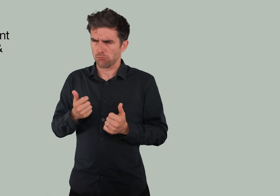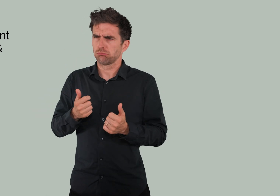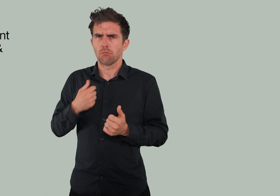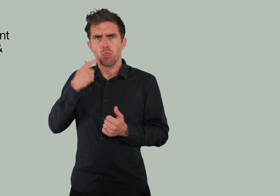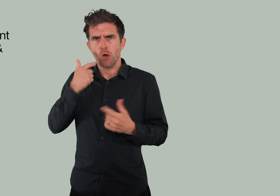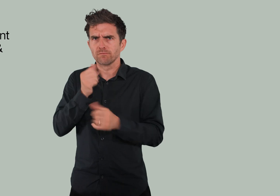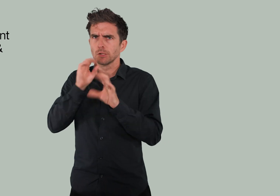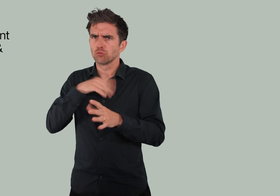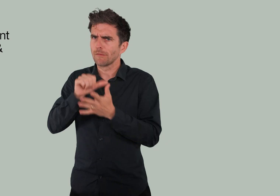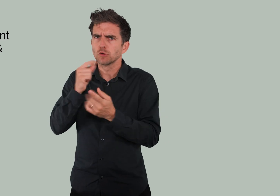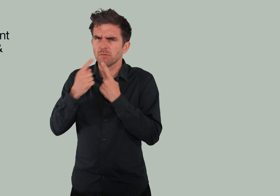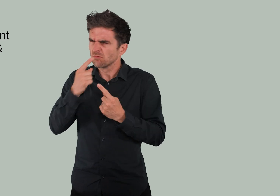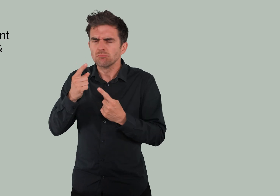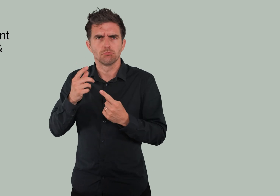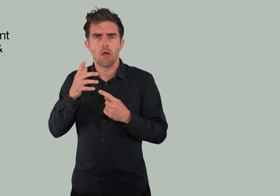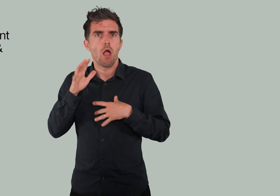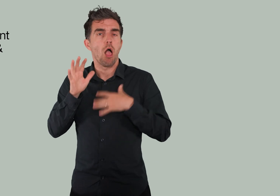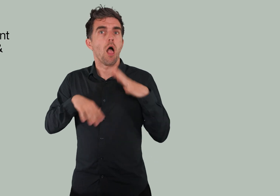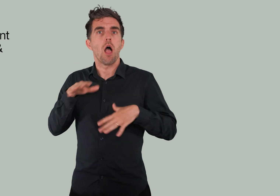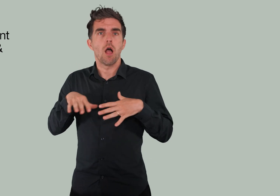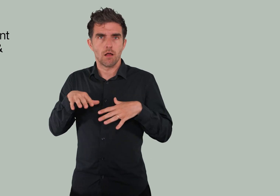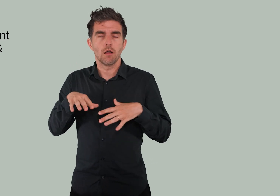that they haven’t provided the “right” information